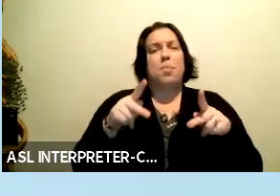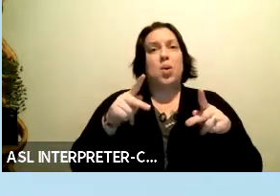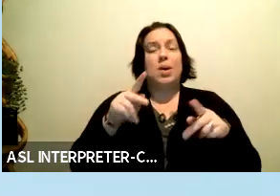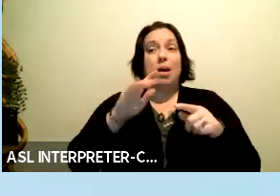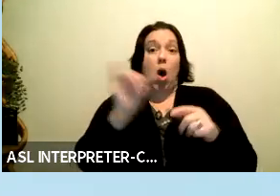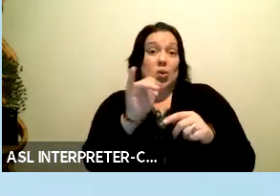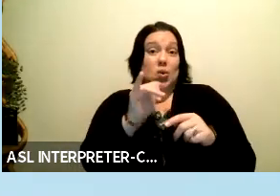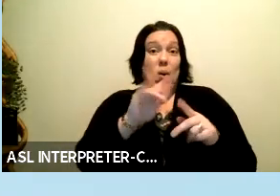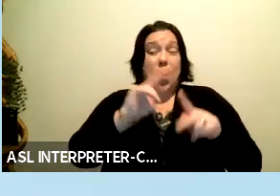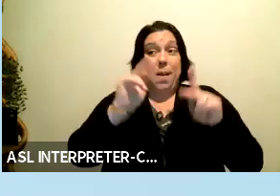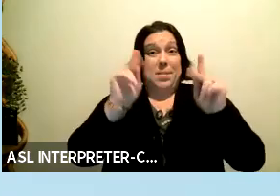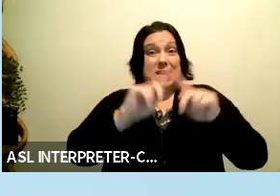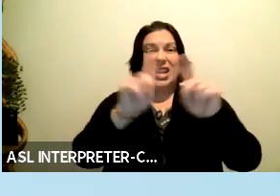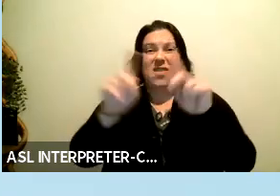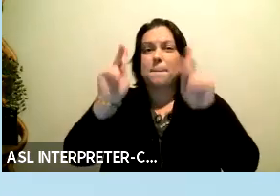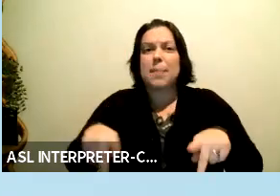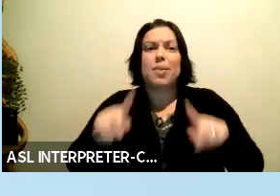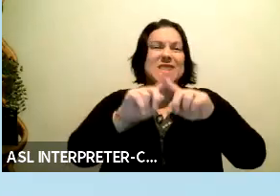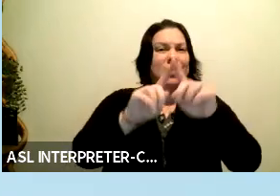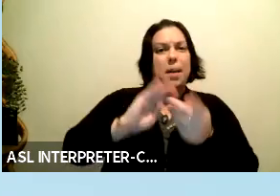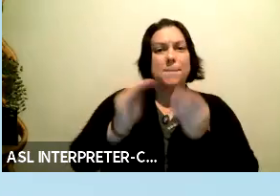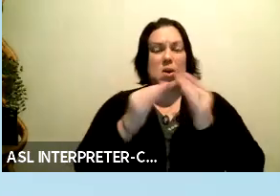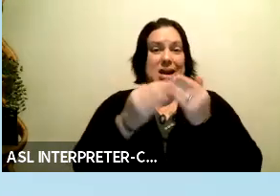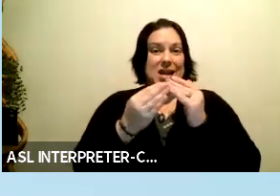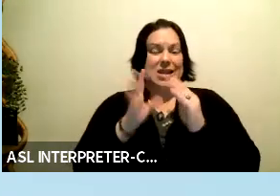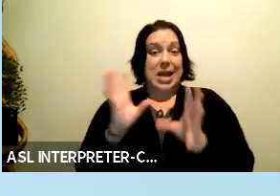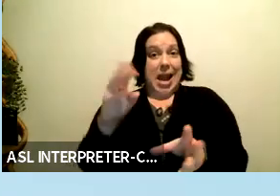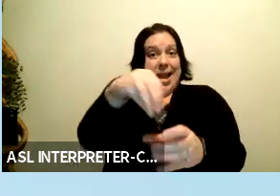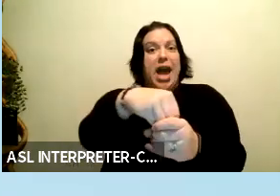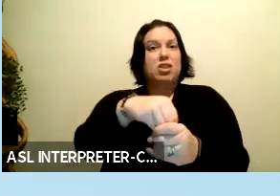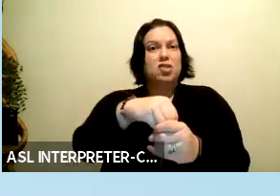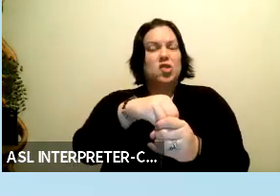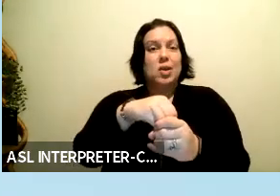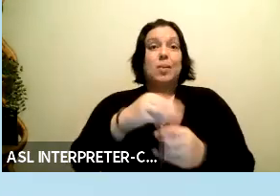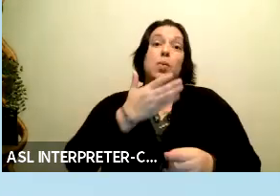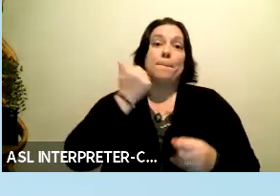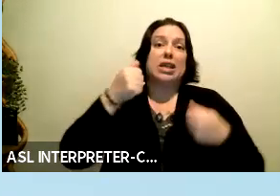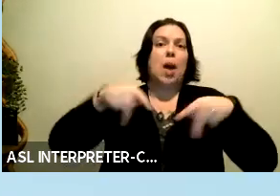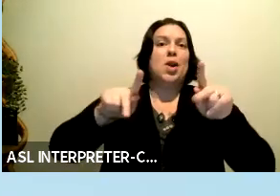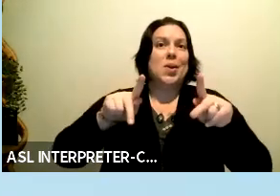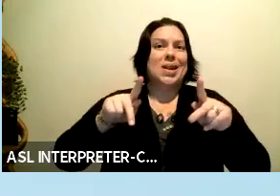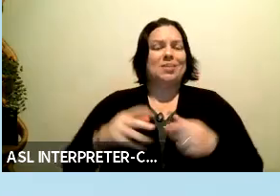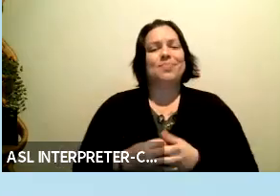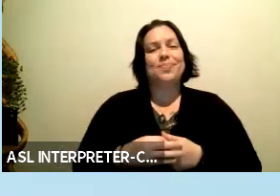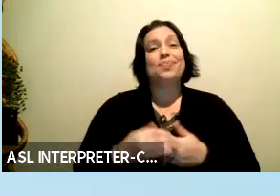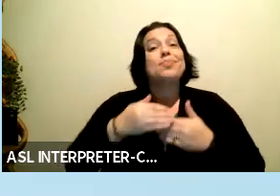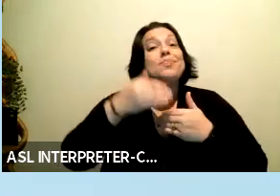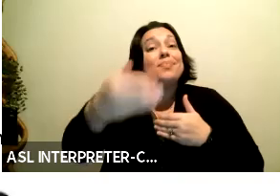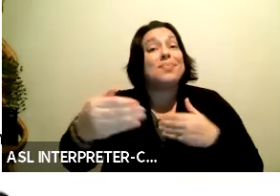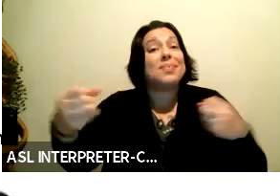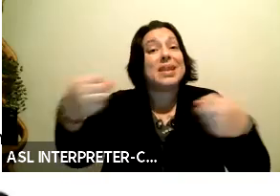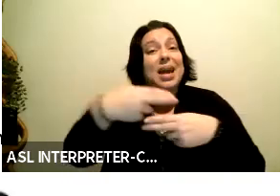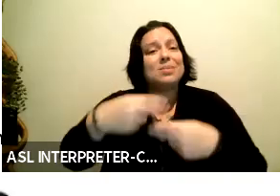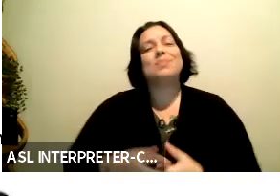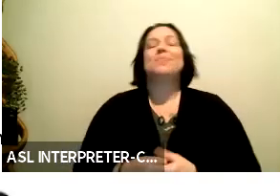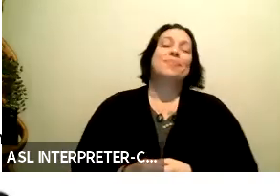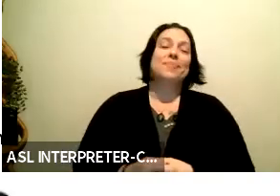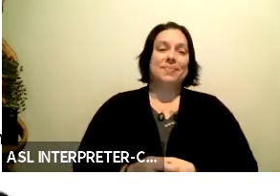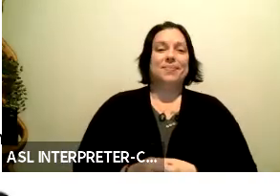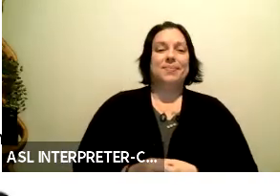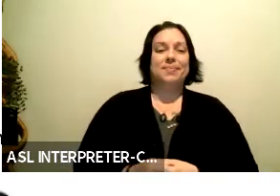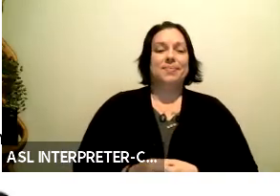be present to the current conversation. So thank you again so much for being here. Next slide.